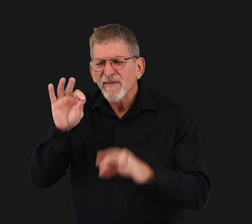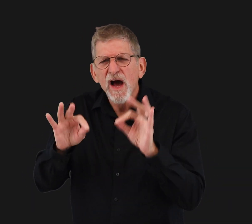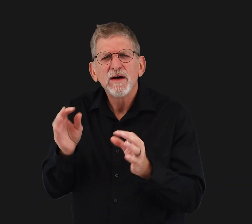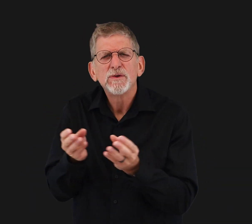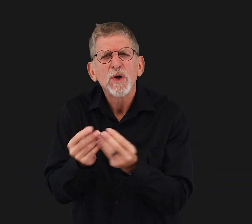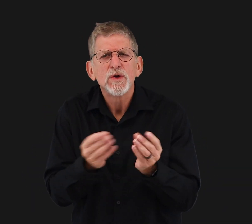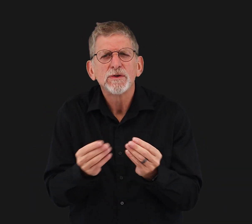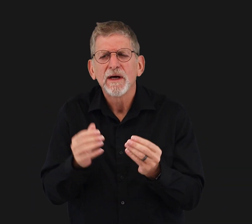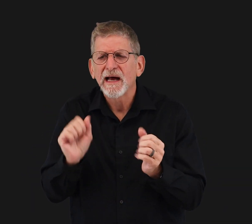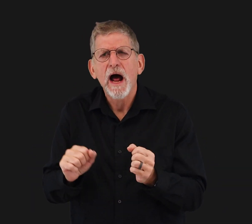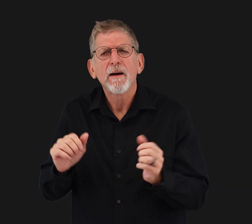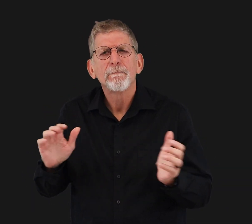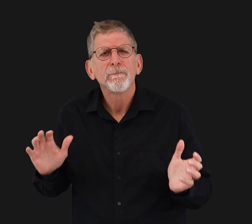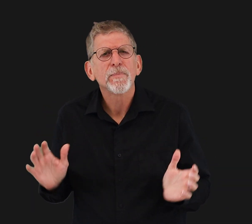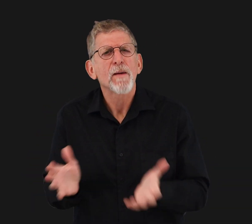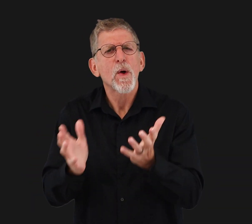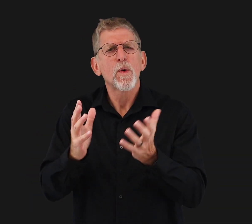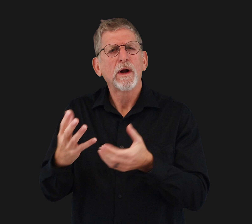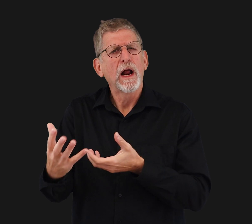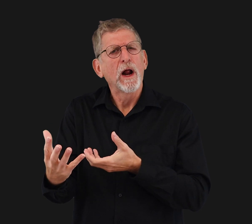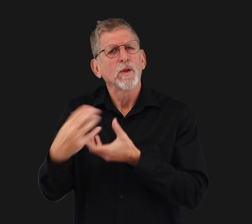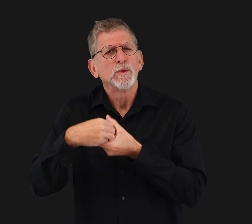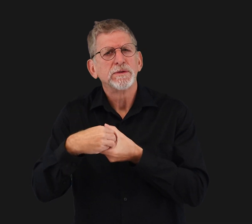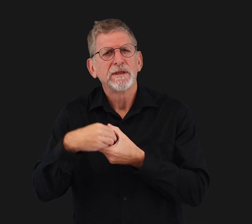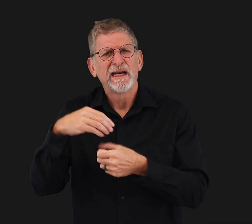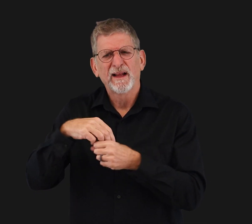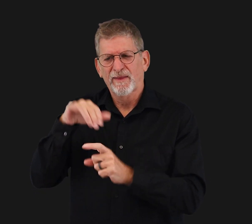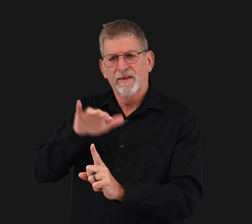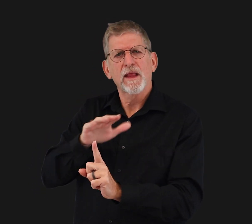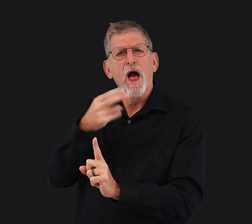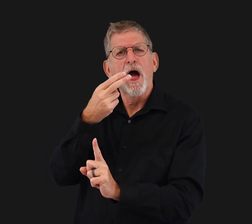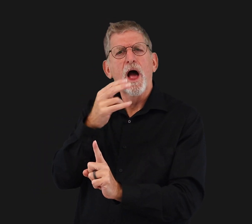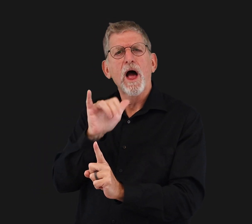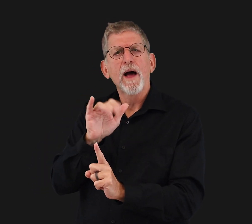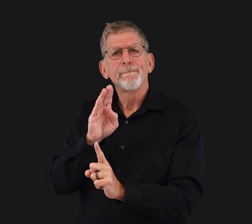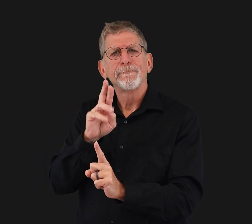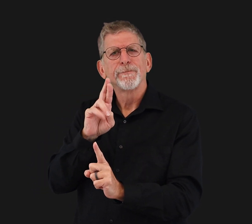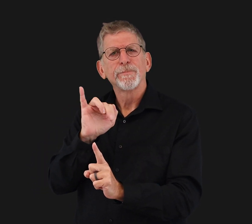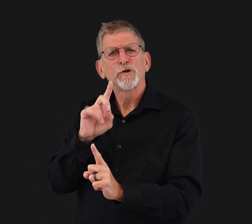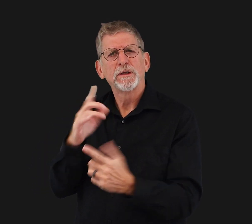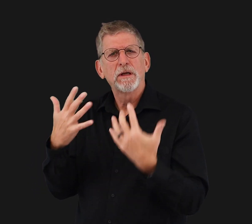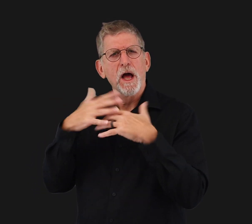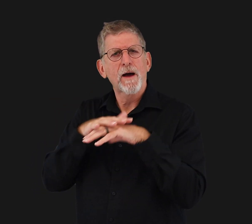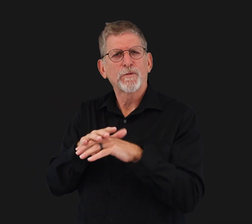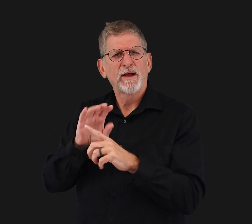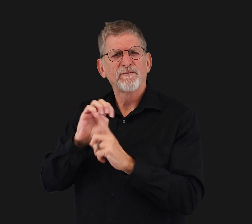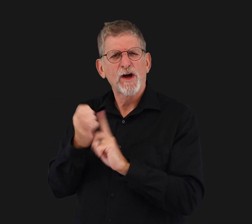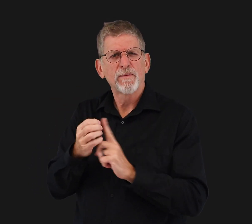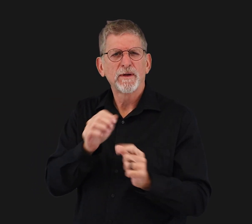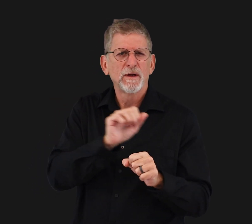• Finding solutions to promote inclusion in a hybrid environment